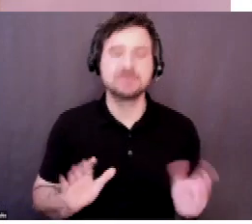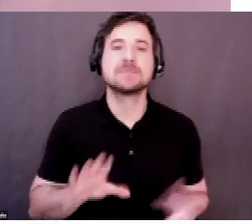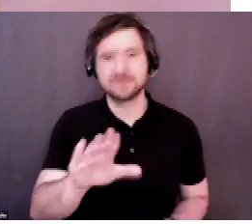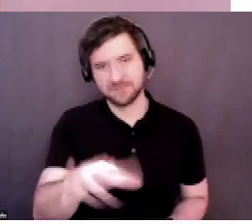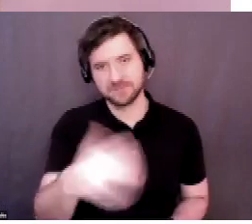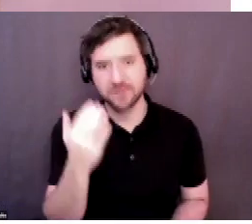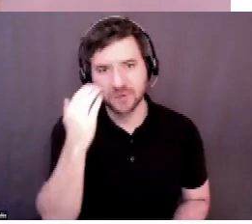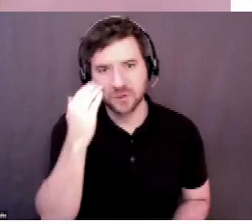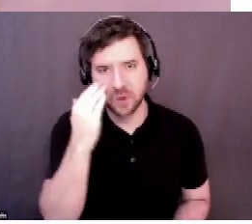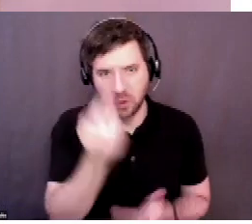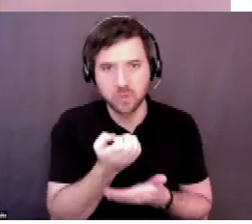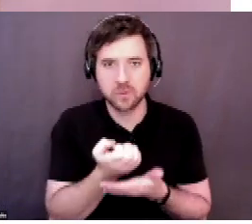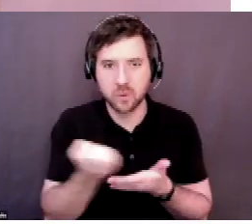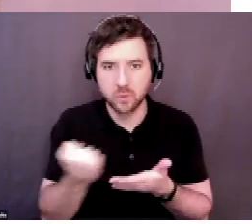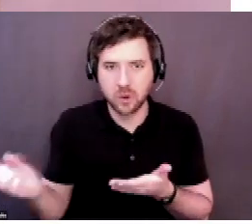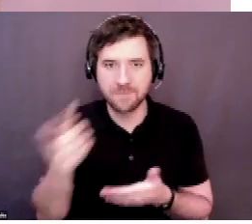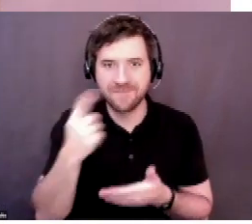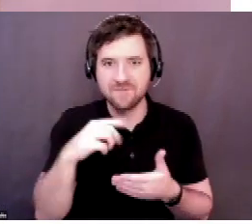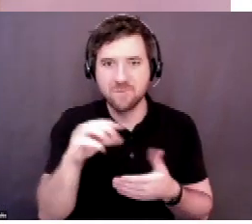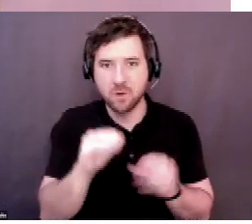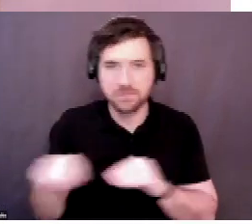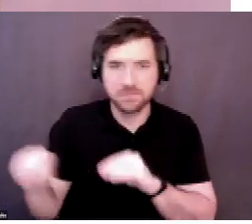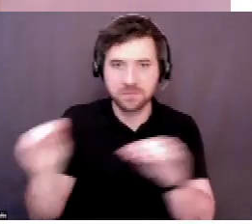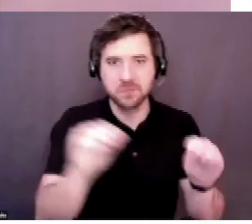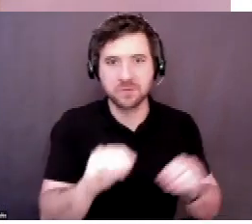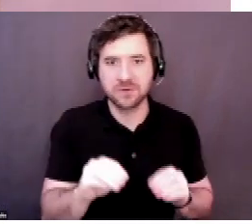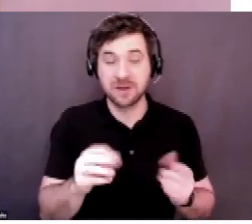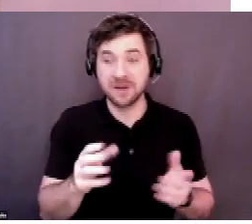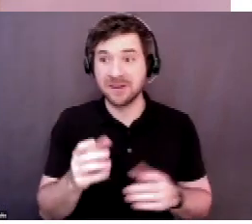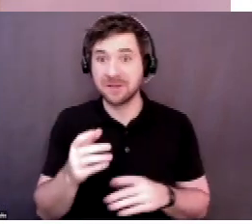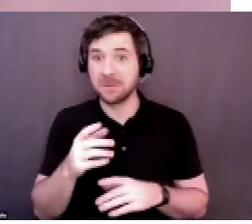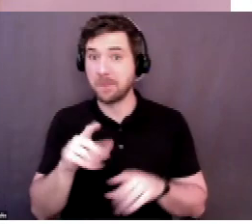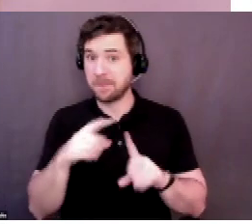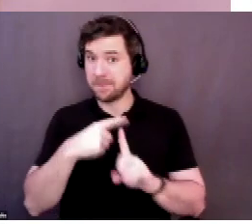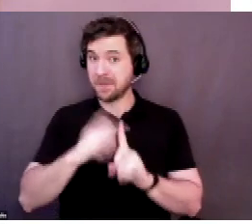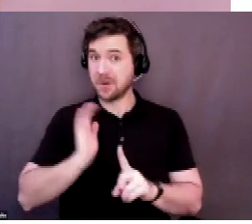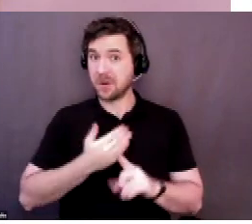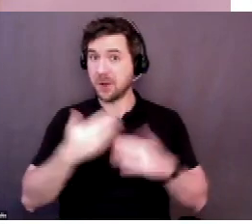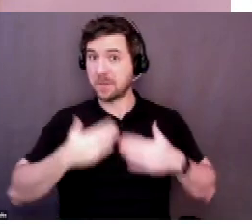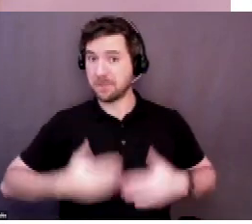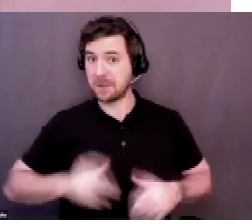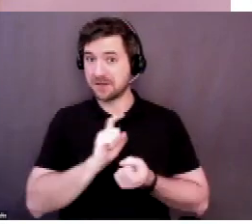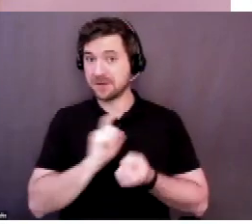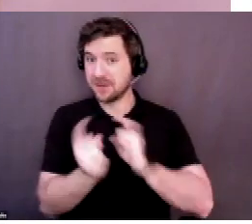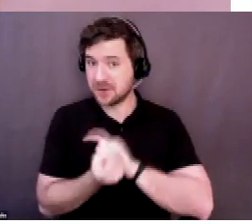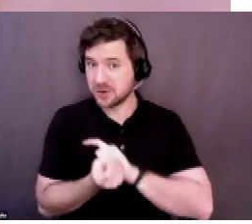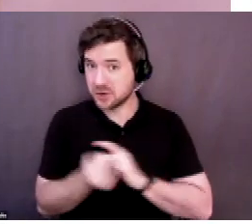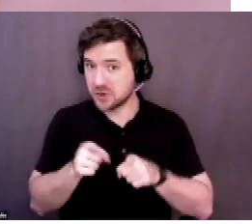complex mobility equipment can be a really tough time during pregnancy, but we made it.